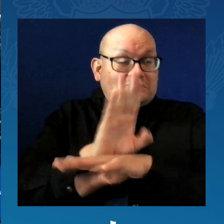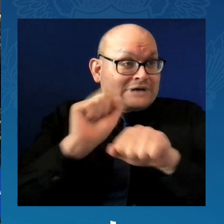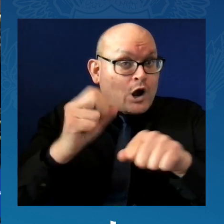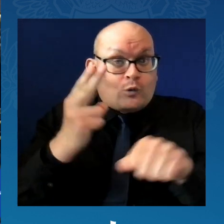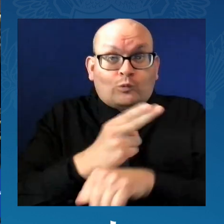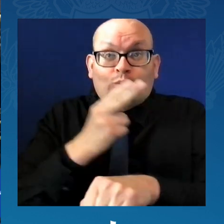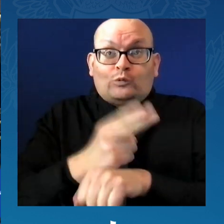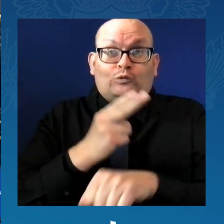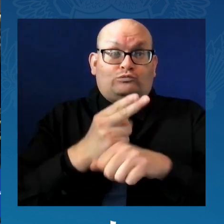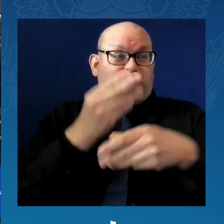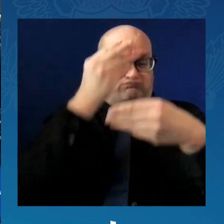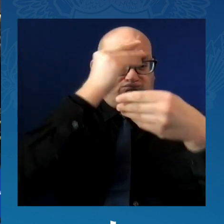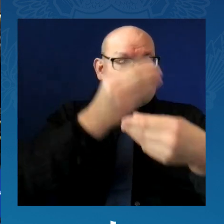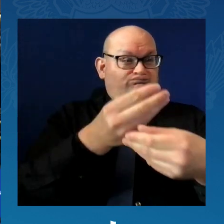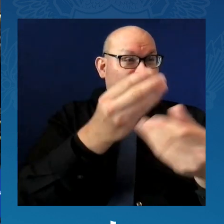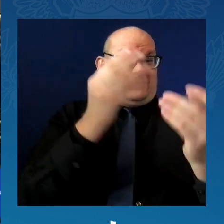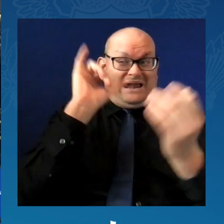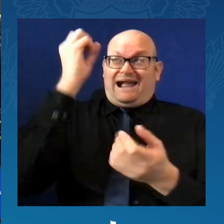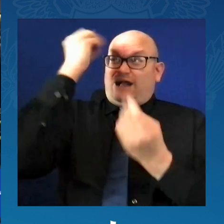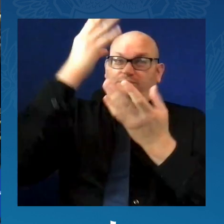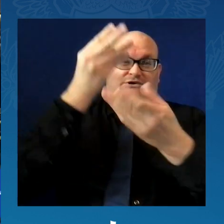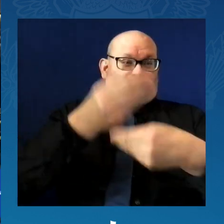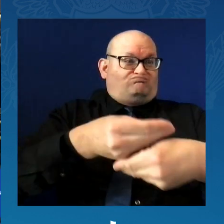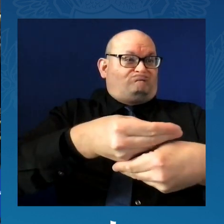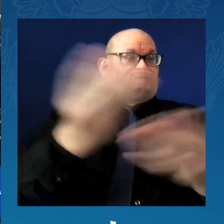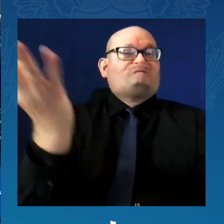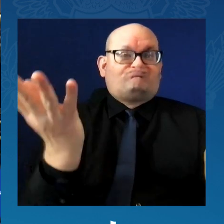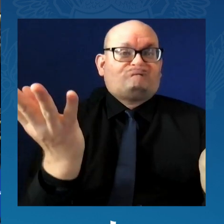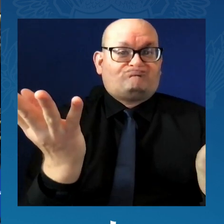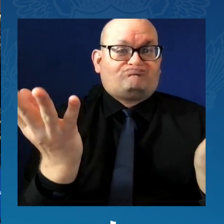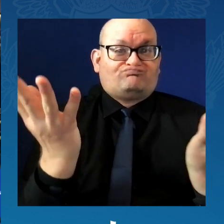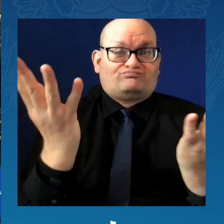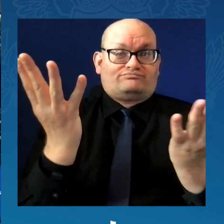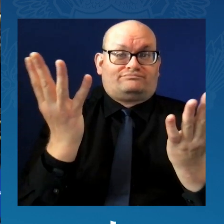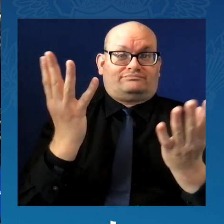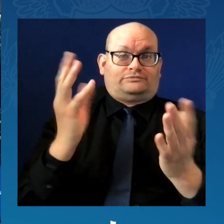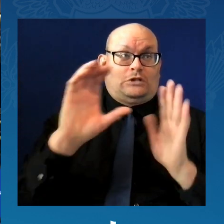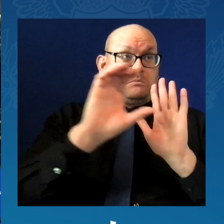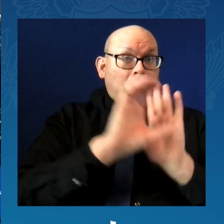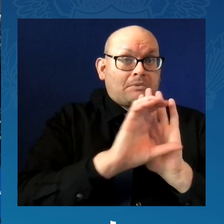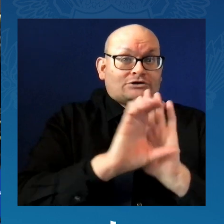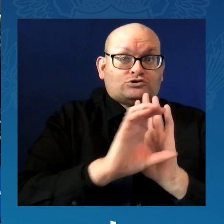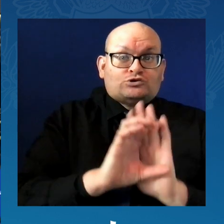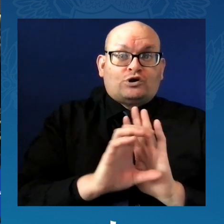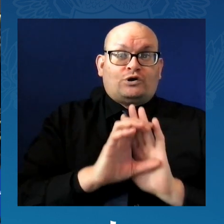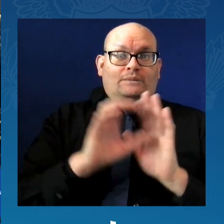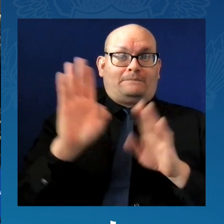those images are used in commercial activities such as Google, Earth and Planet.